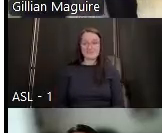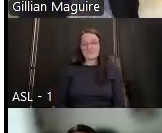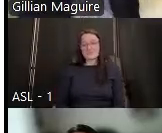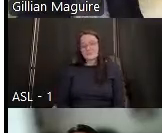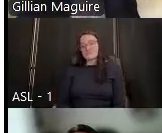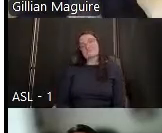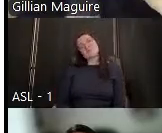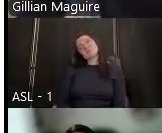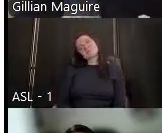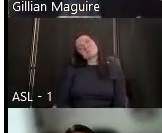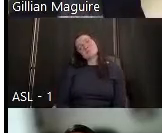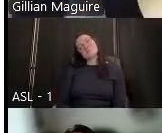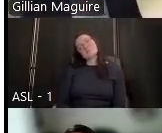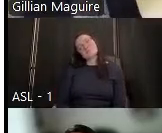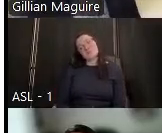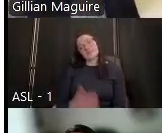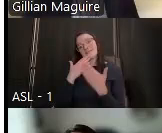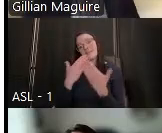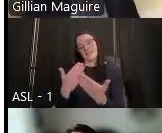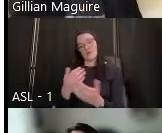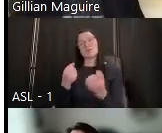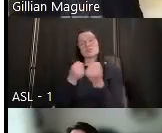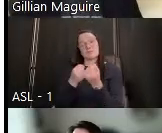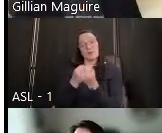Gillian. And I dropped the link to the supported employment page in the chat. So,